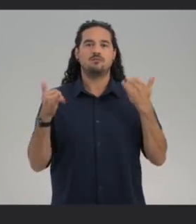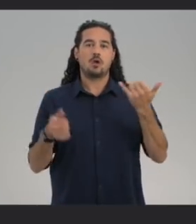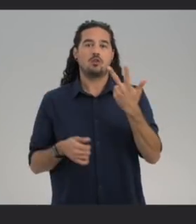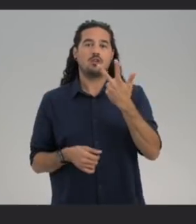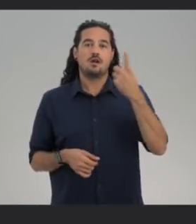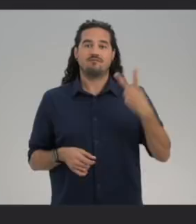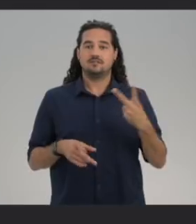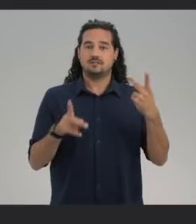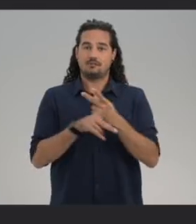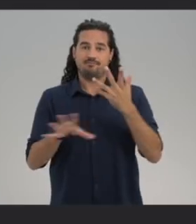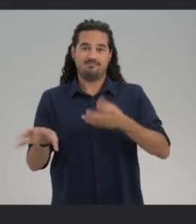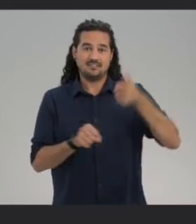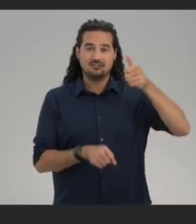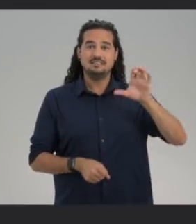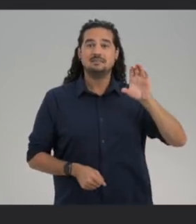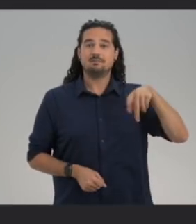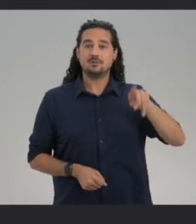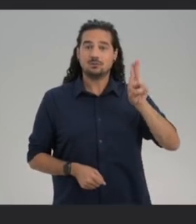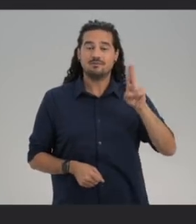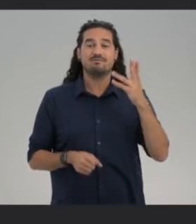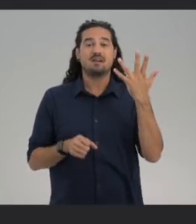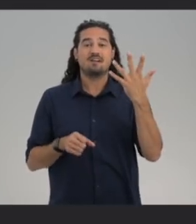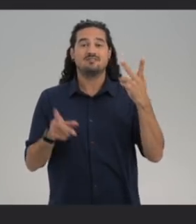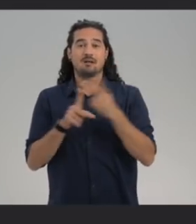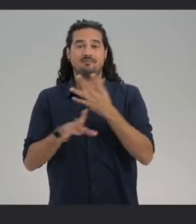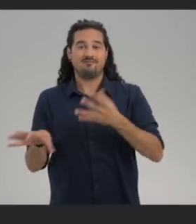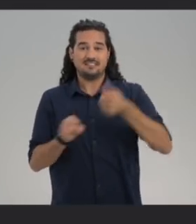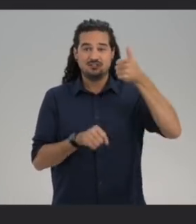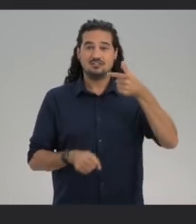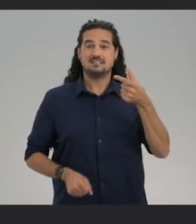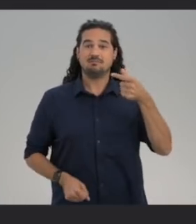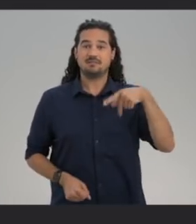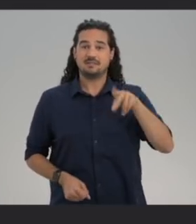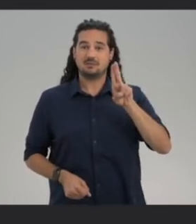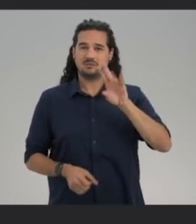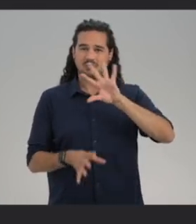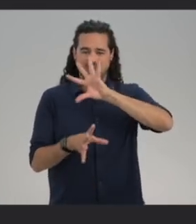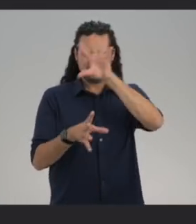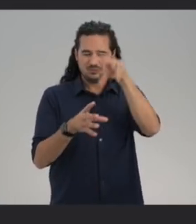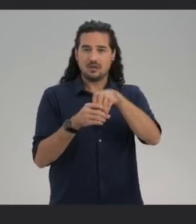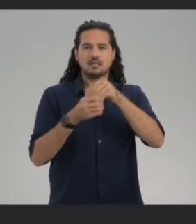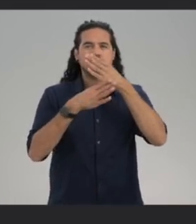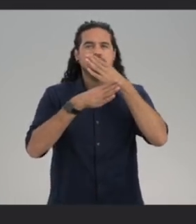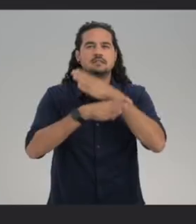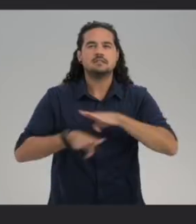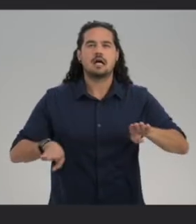three and a half times faster CPU, five times faster GPU, all in a silent, fan-less design.